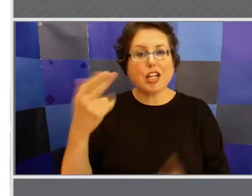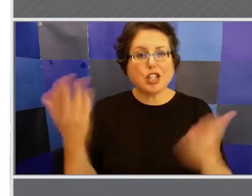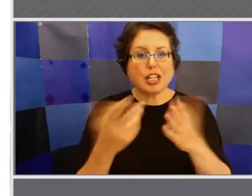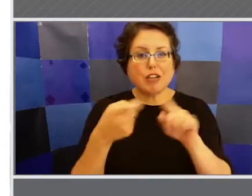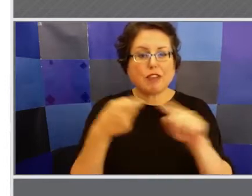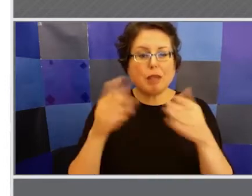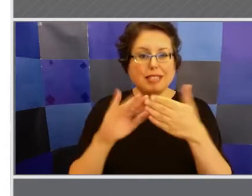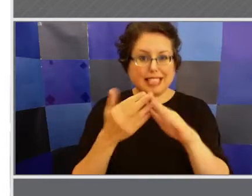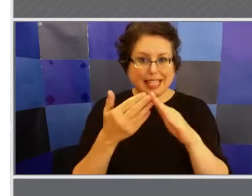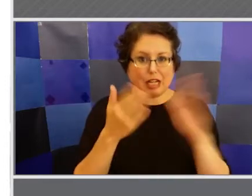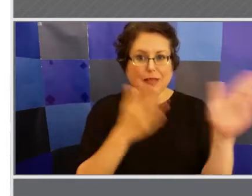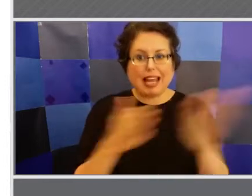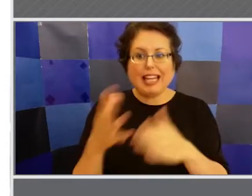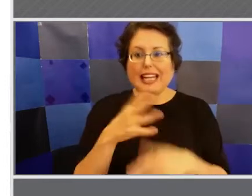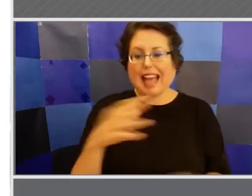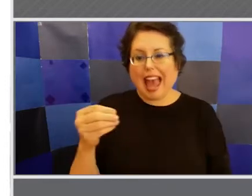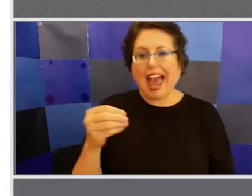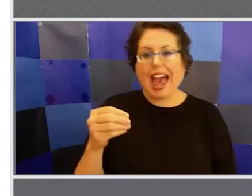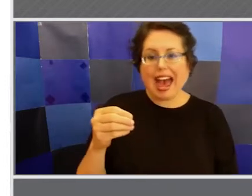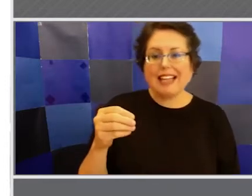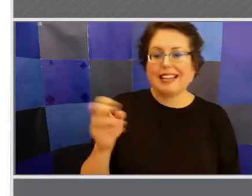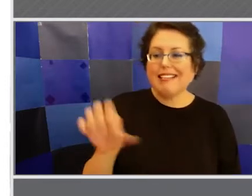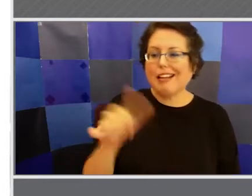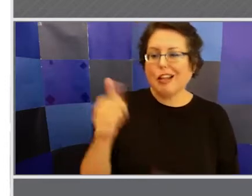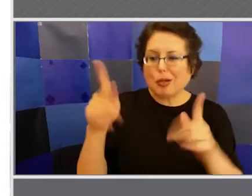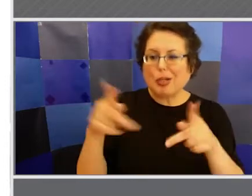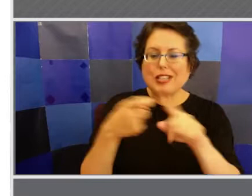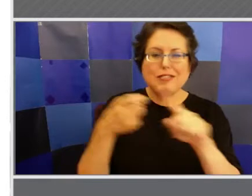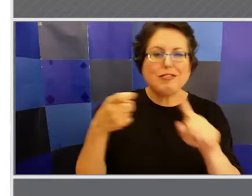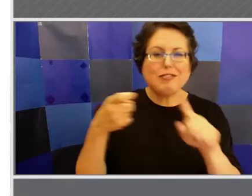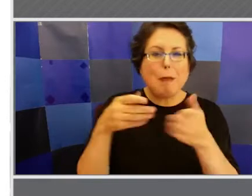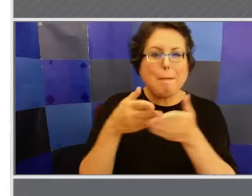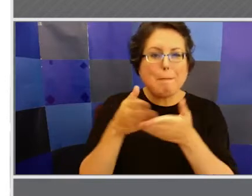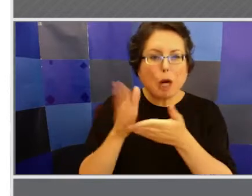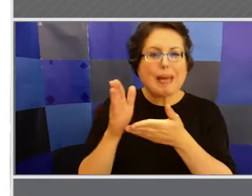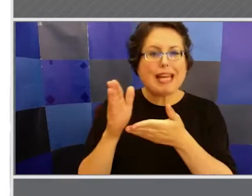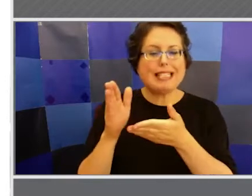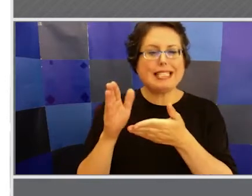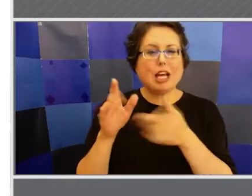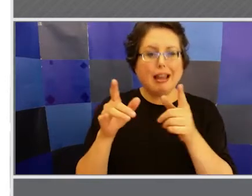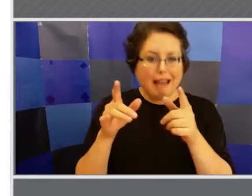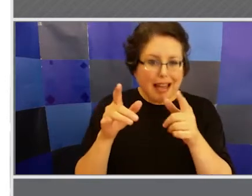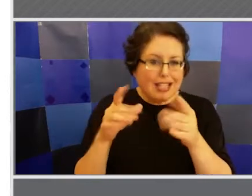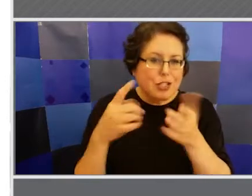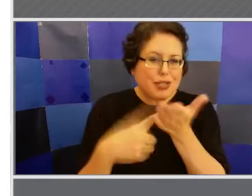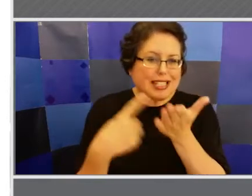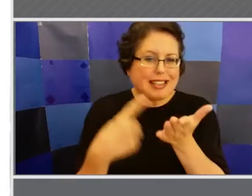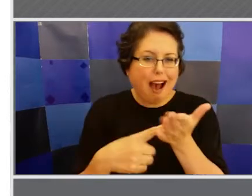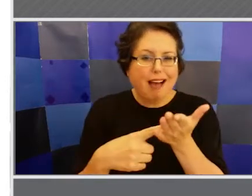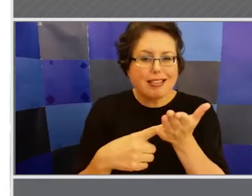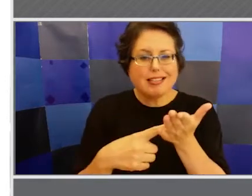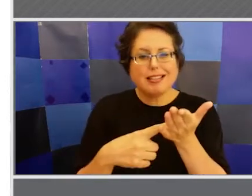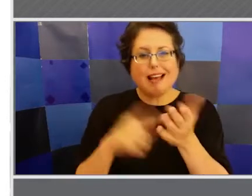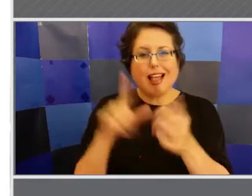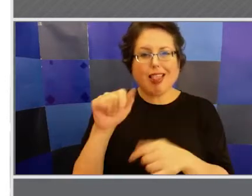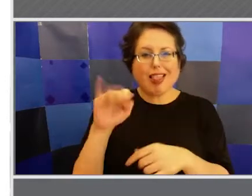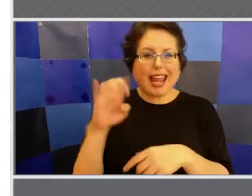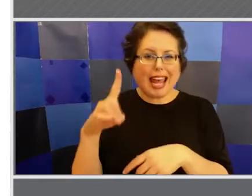and inspections is here to answer any questions you may have about land remediation. Also, we're going to have plenty of time at the end for any questions and answers.